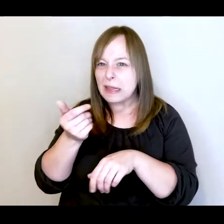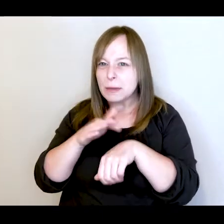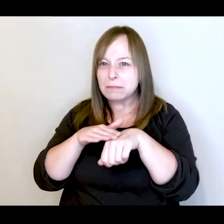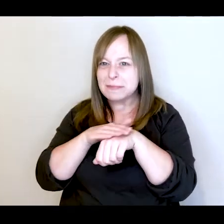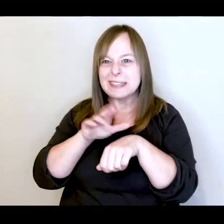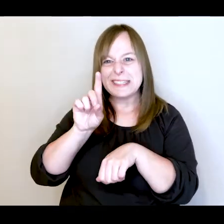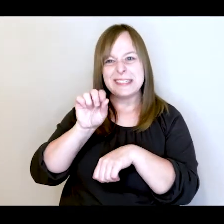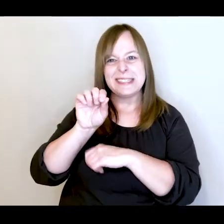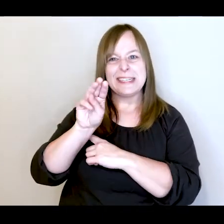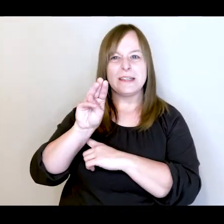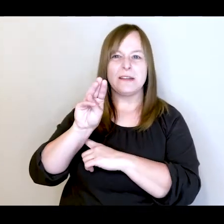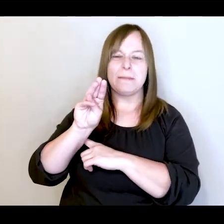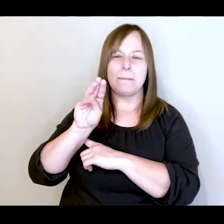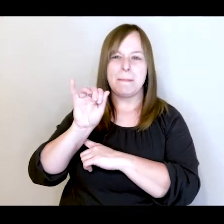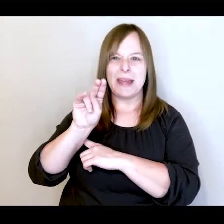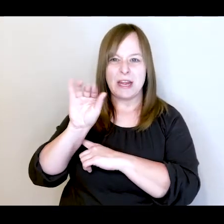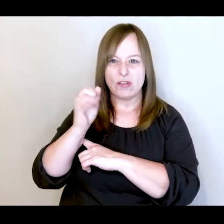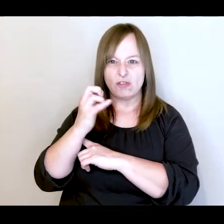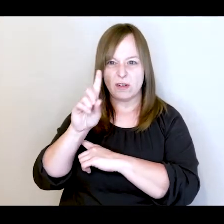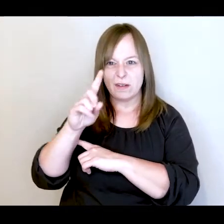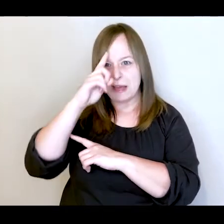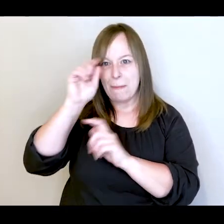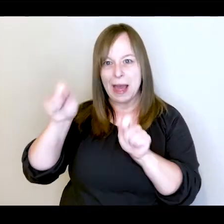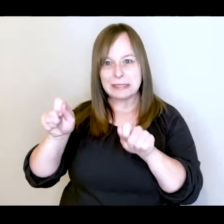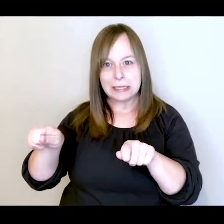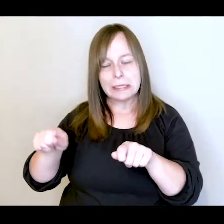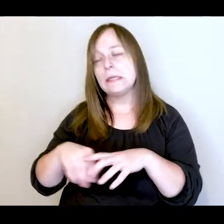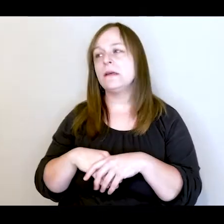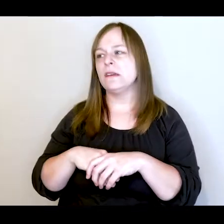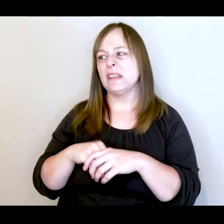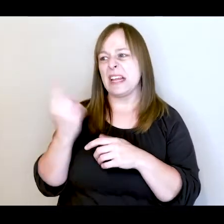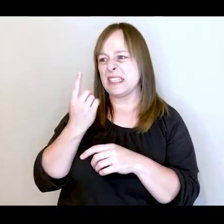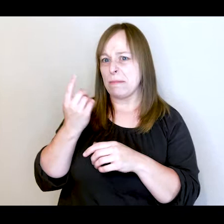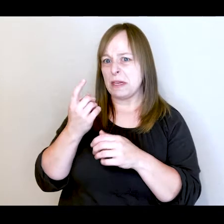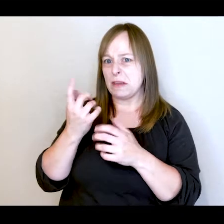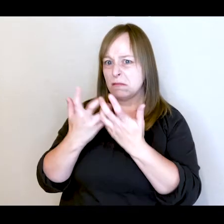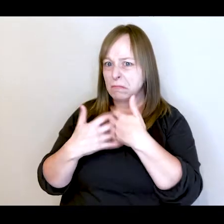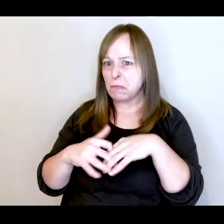little bit about diminished capacity, but is that something that is worked out